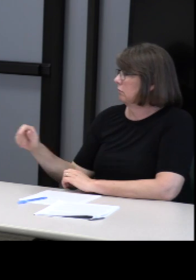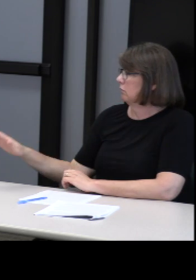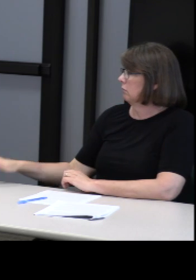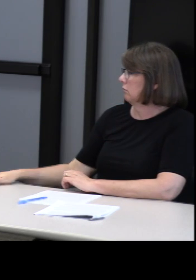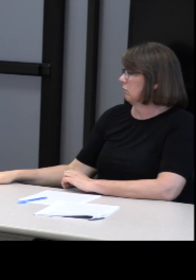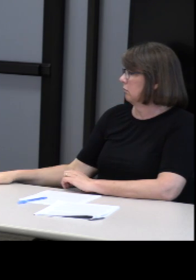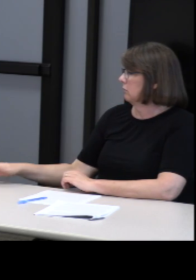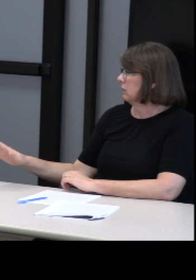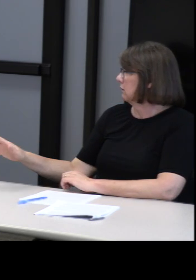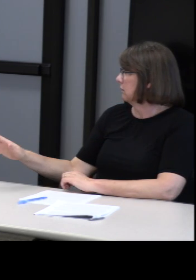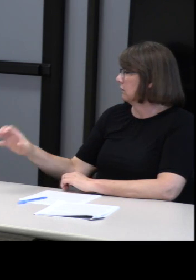[Tapping on the table.]